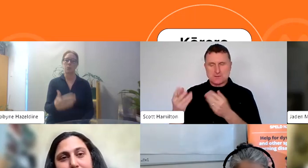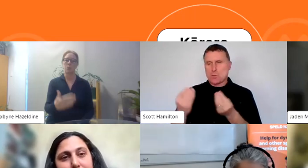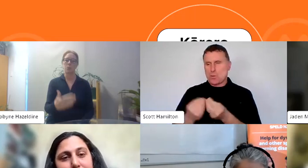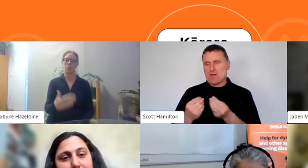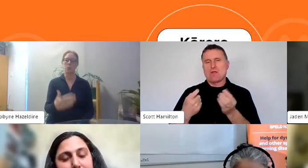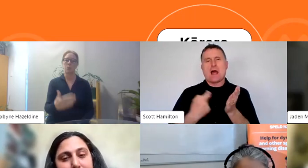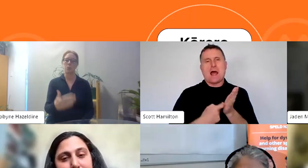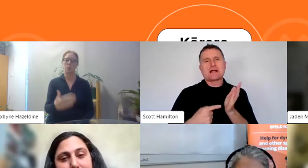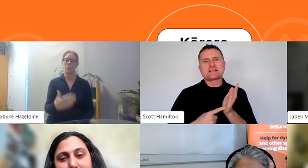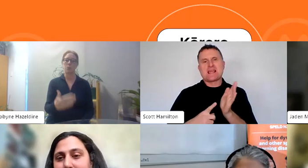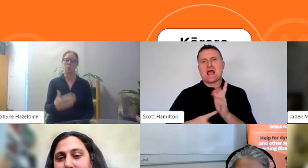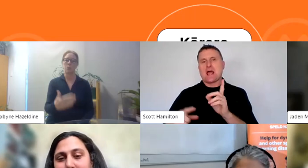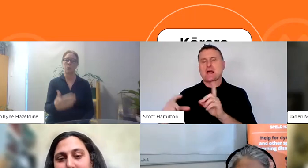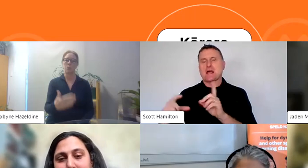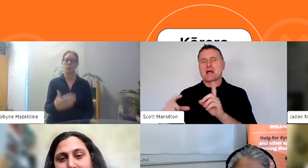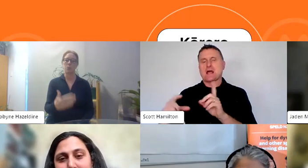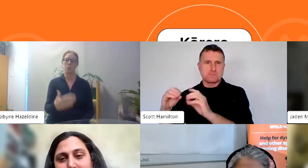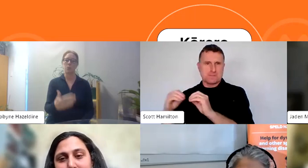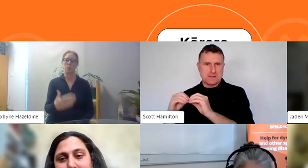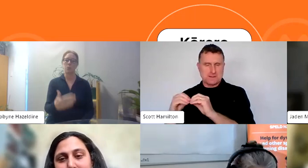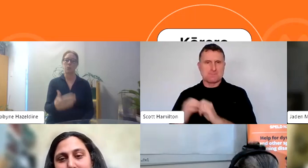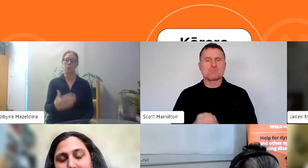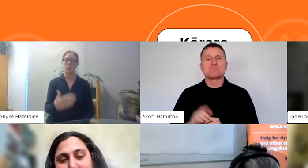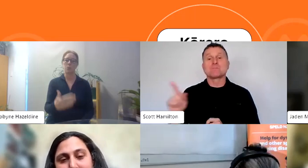and we have Rachel Grant, Resource Teacher of Learning and Behaviour